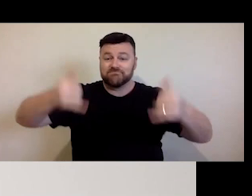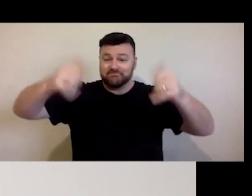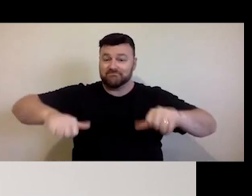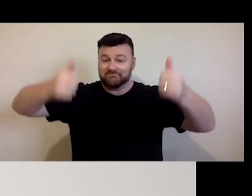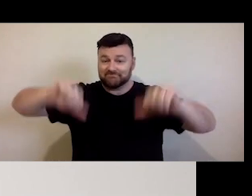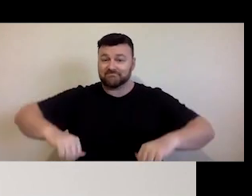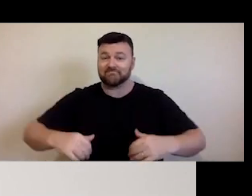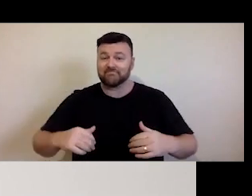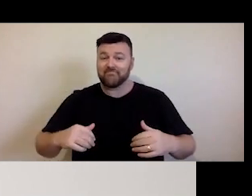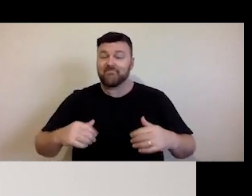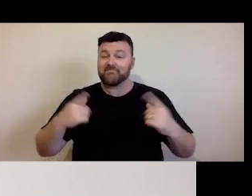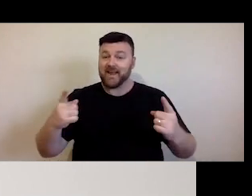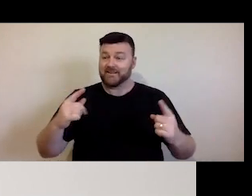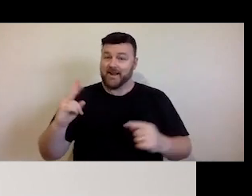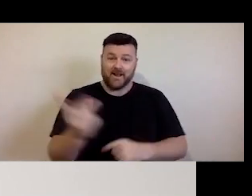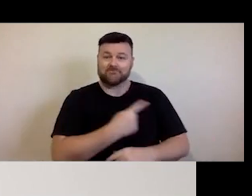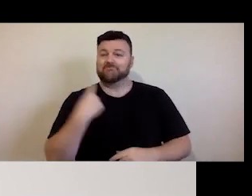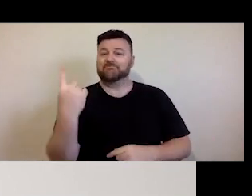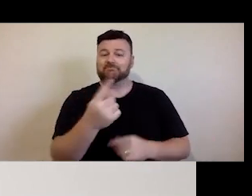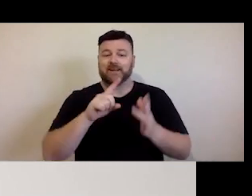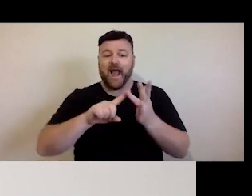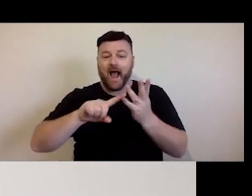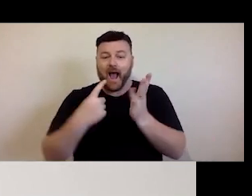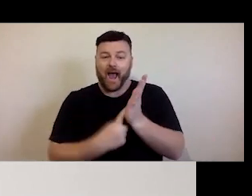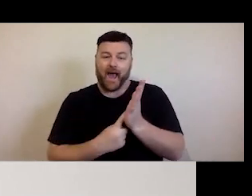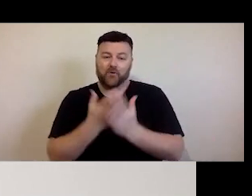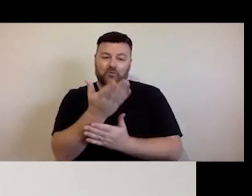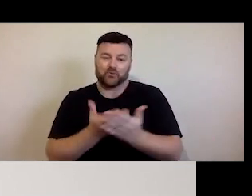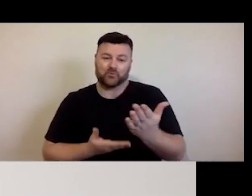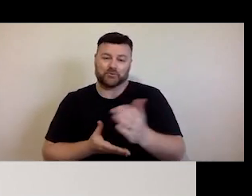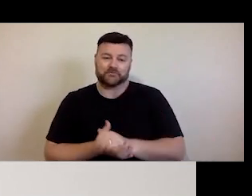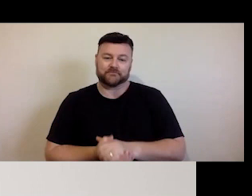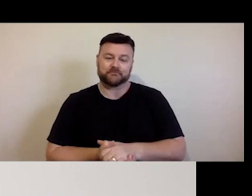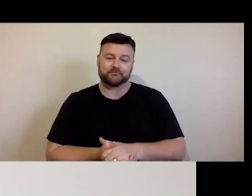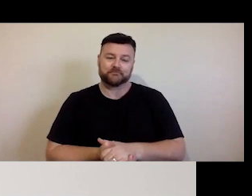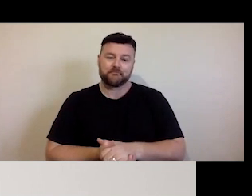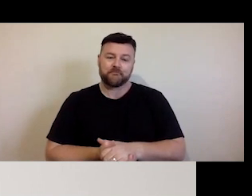shared story of what we have performed together. We'll need to be